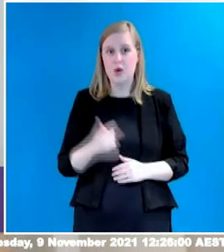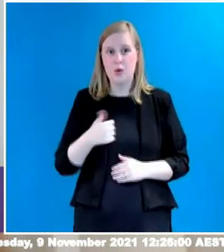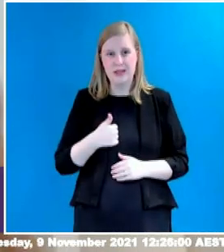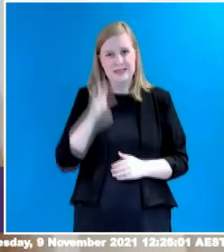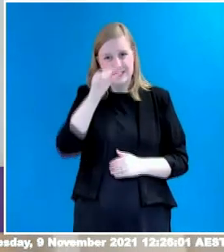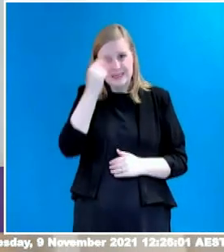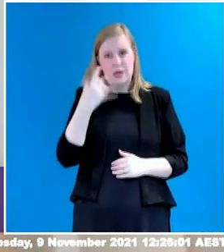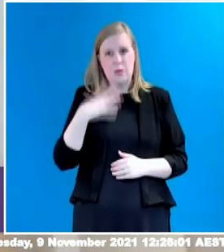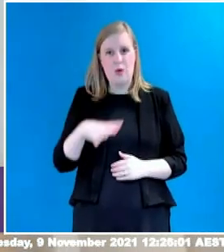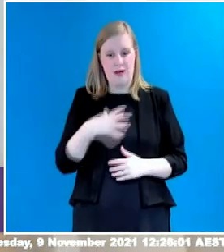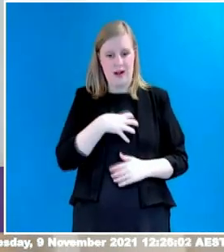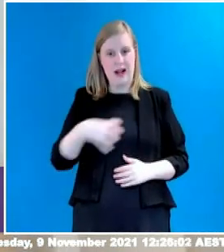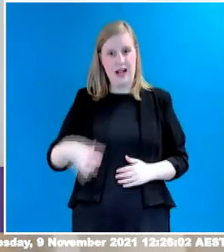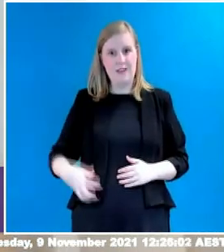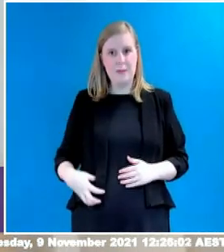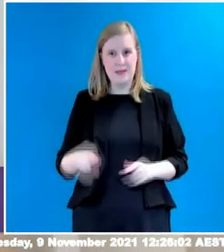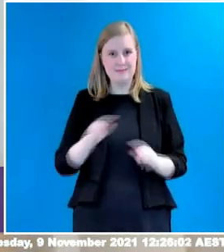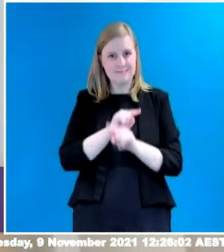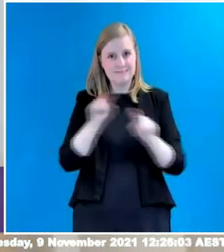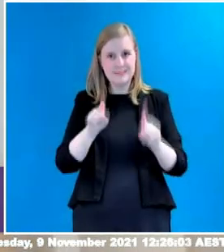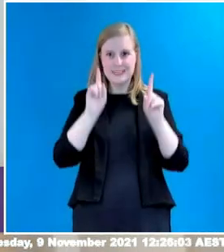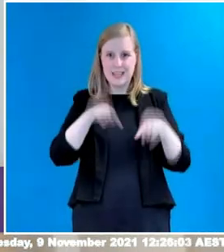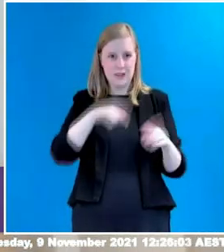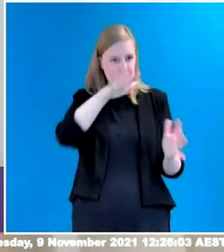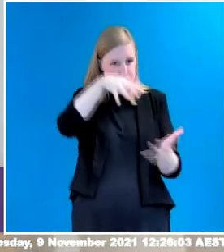They have the same problem as the BoardLinks database.